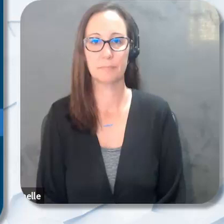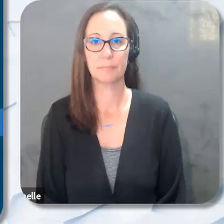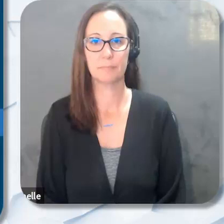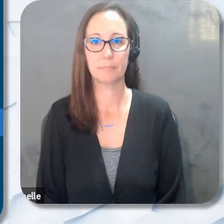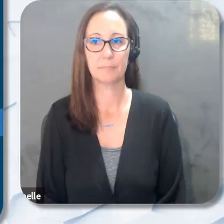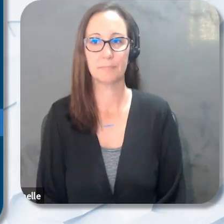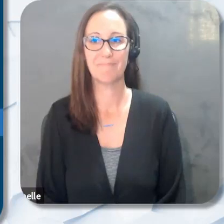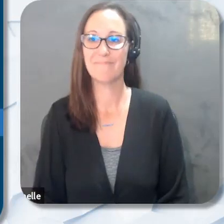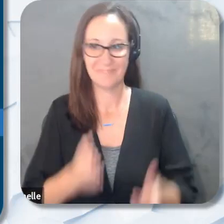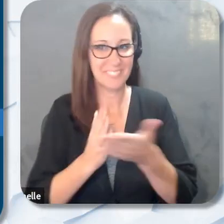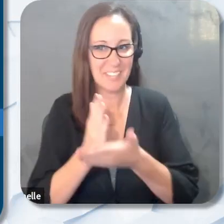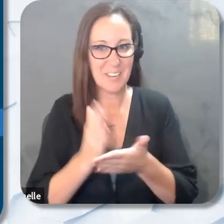Sarah Neville-Morgan: Hi everyone. Thank you so much all for joining us today, we're going to give it one more minute while everyone comes into the Zoom line. Alright, I think we'll get started.